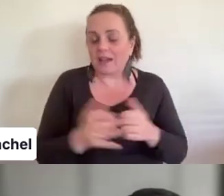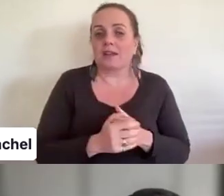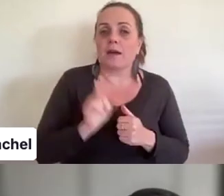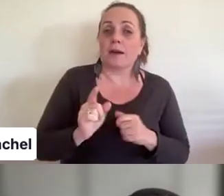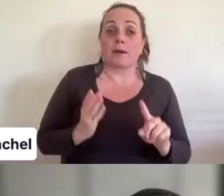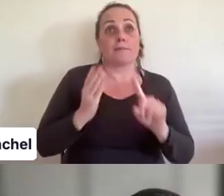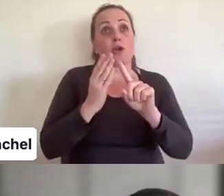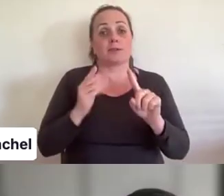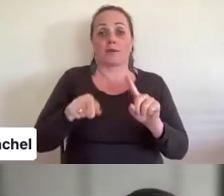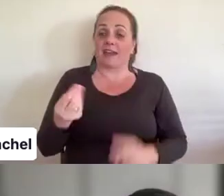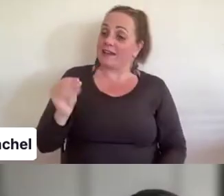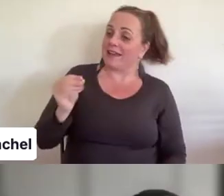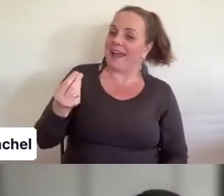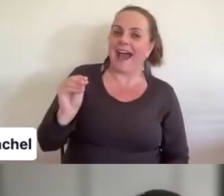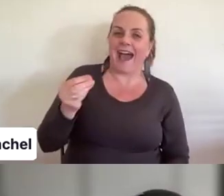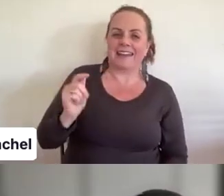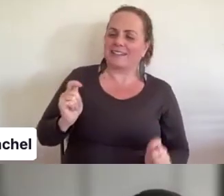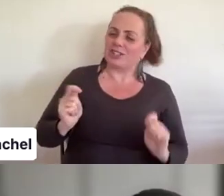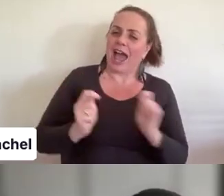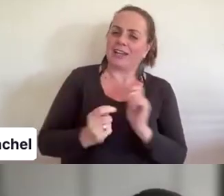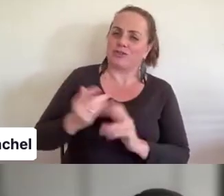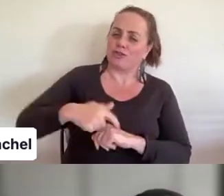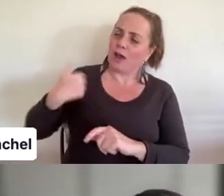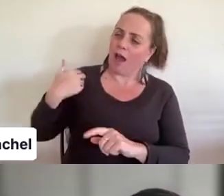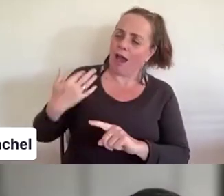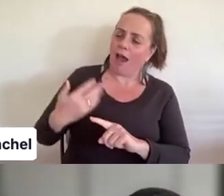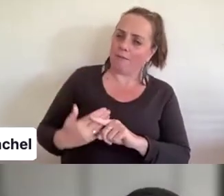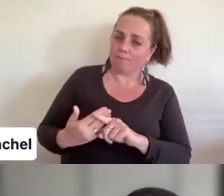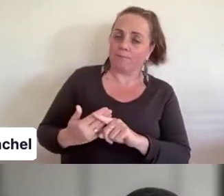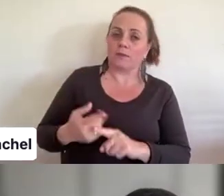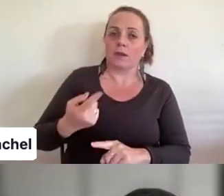this card has kind of shifted slowly over time. The reason that we're owned by Hospitality New